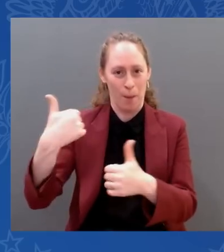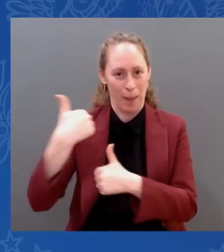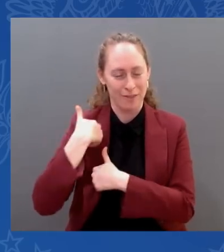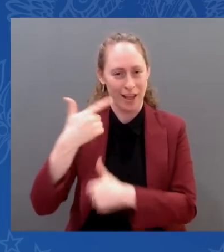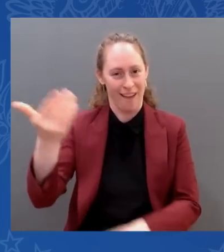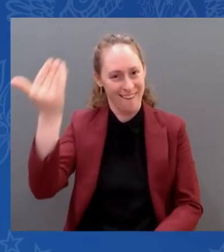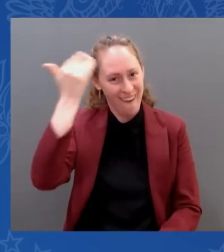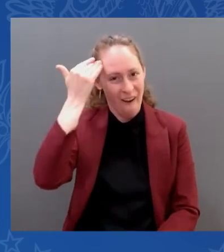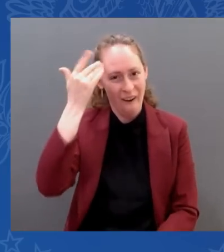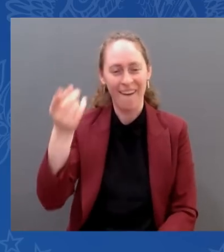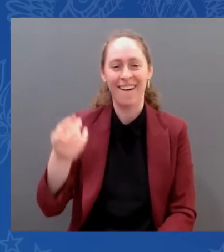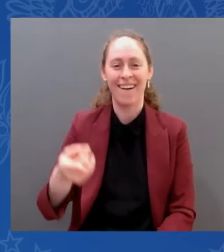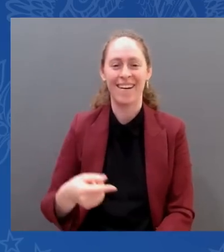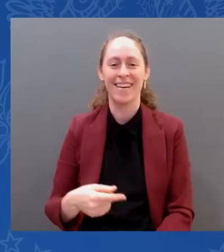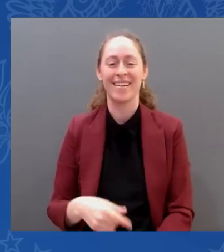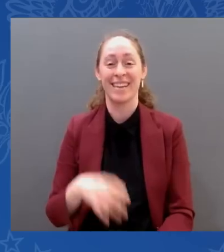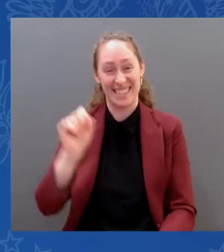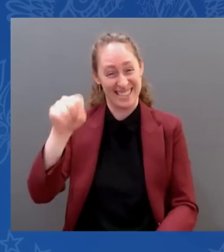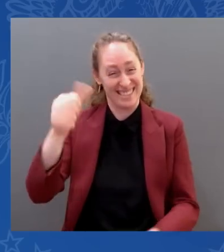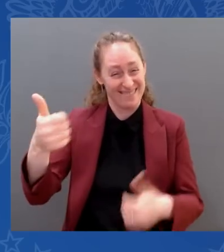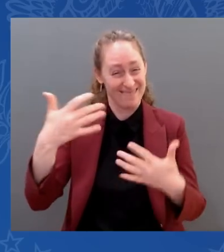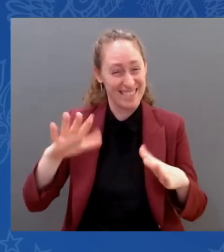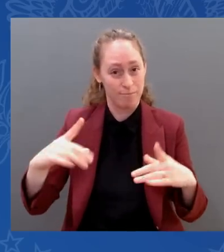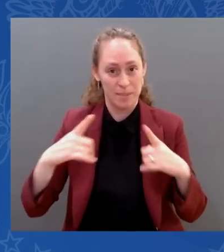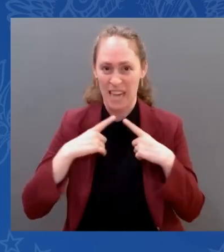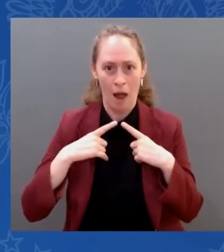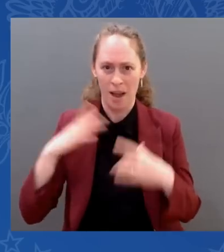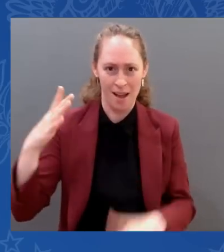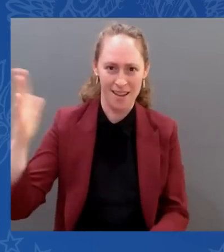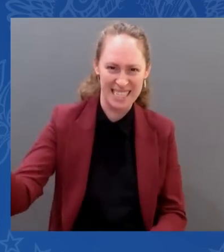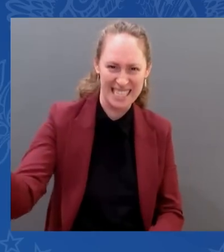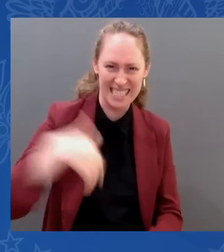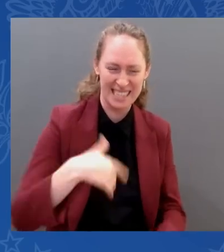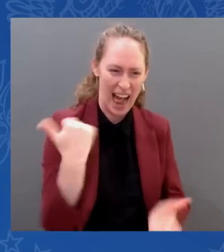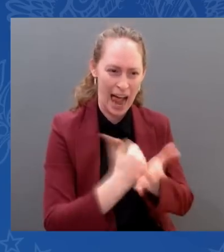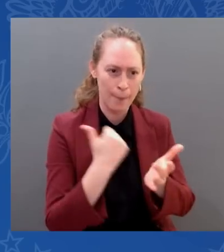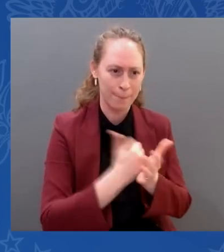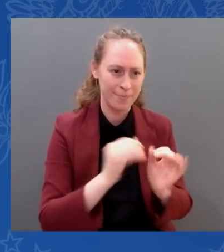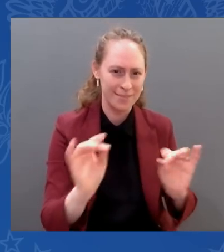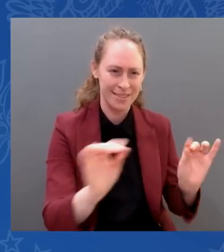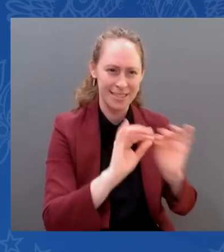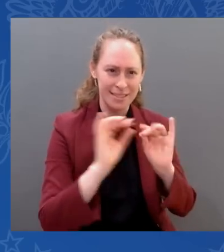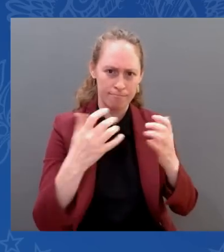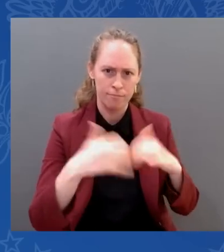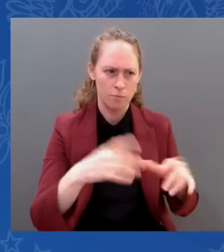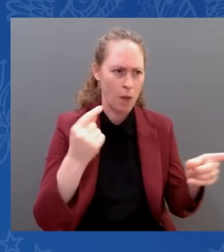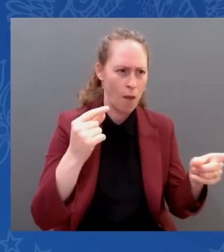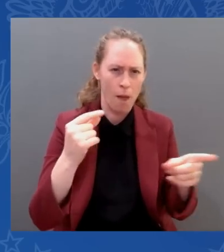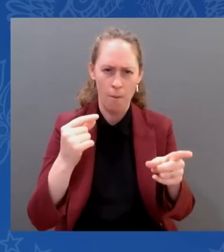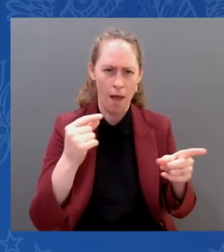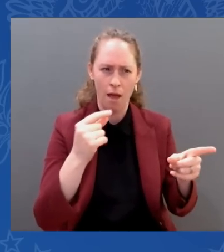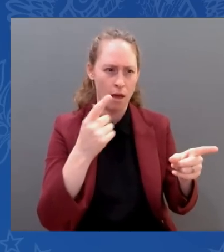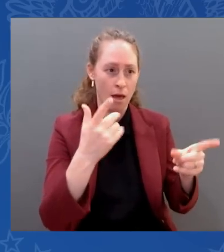and get ahead of the challenges that raise -- that -- that arise at our ports, our railroads, and on the road.